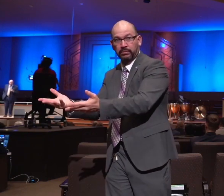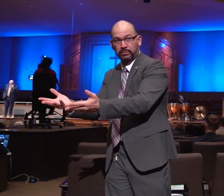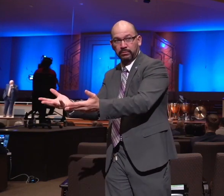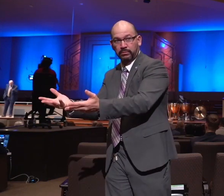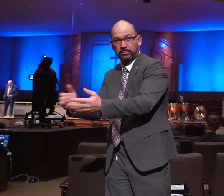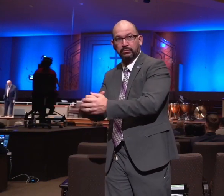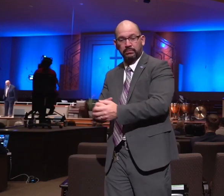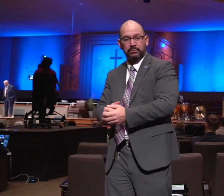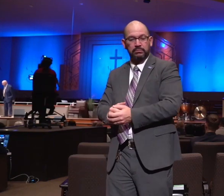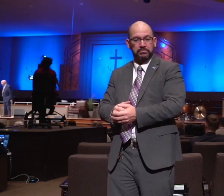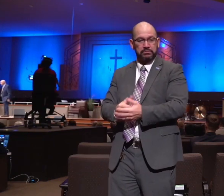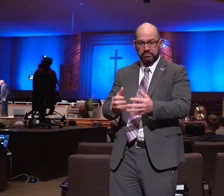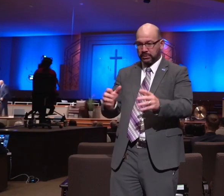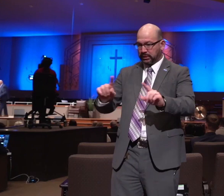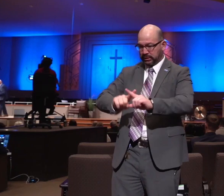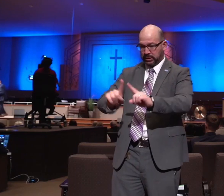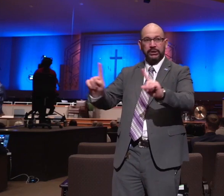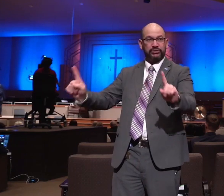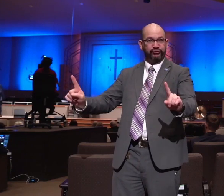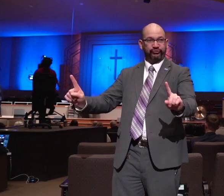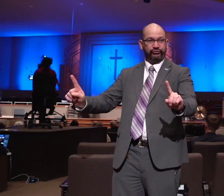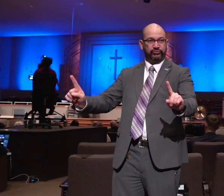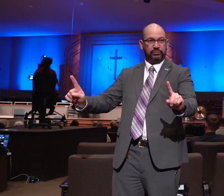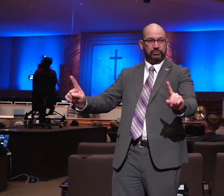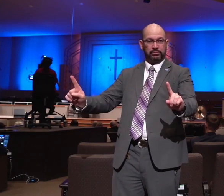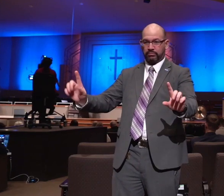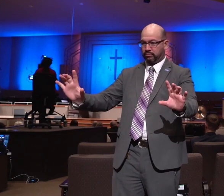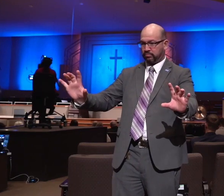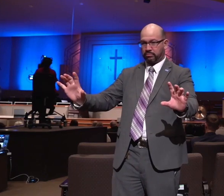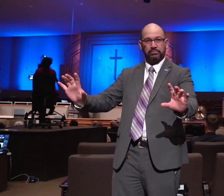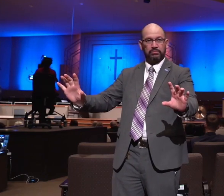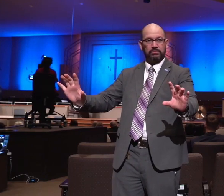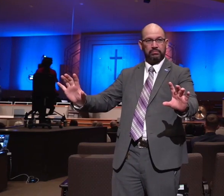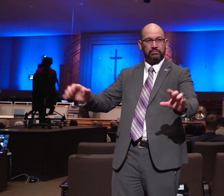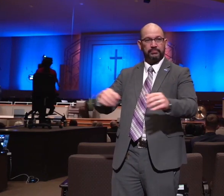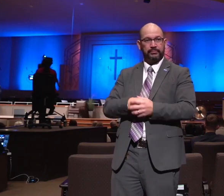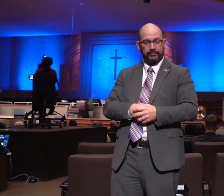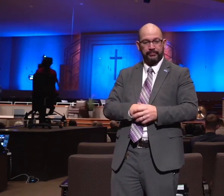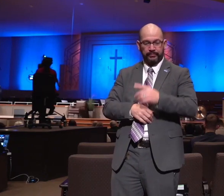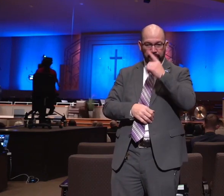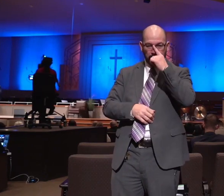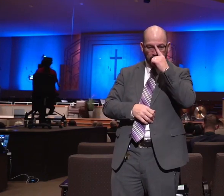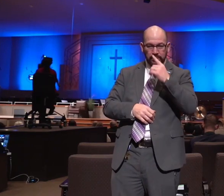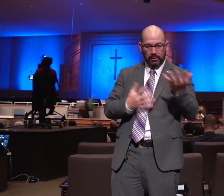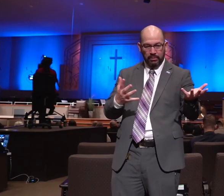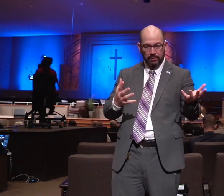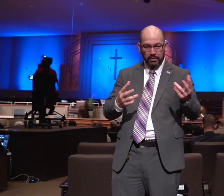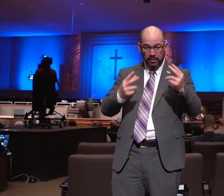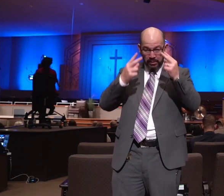they were attentive to his words they acted on his wishes